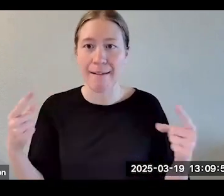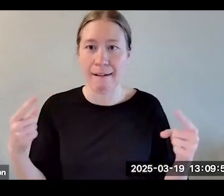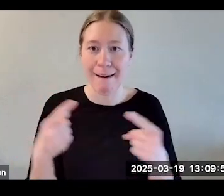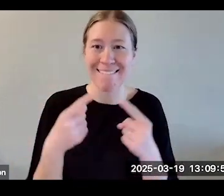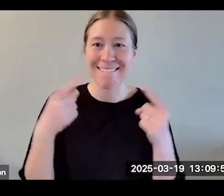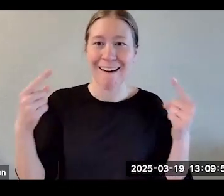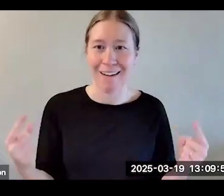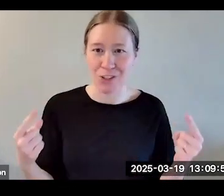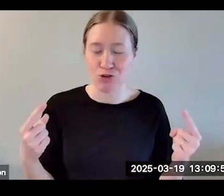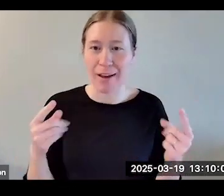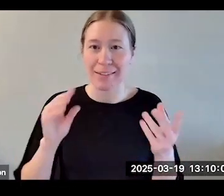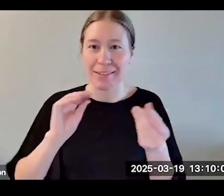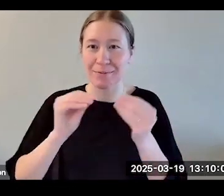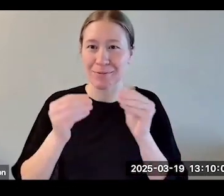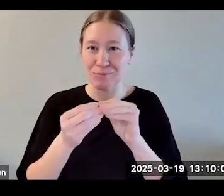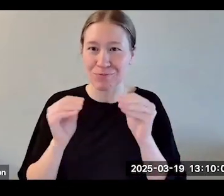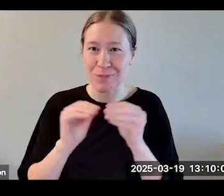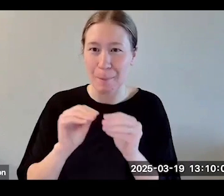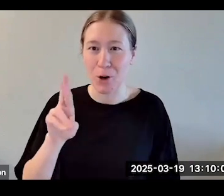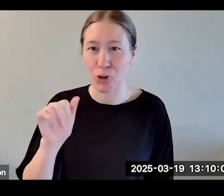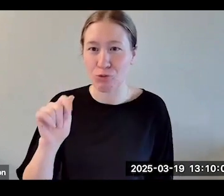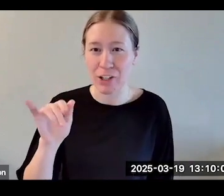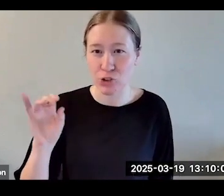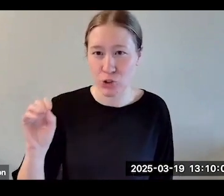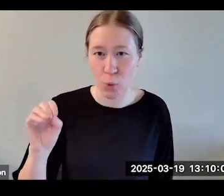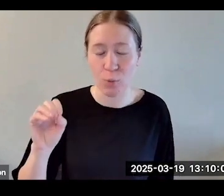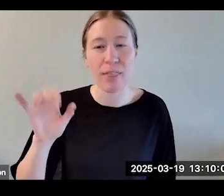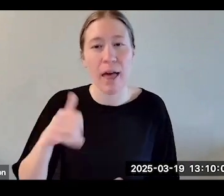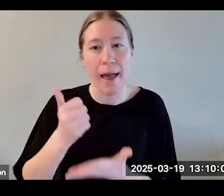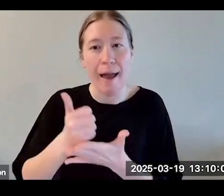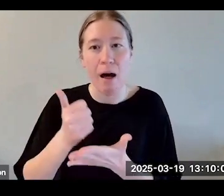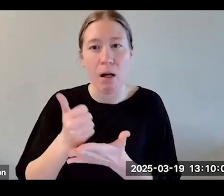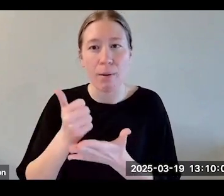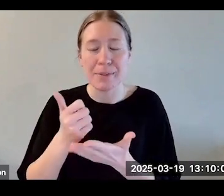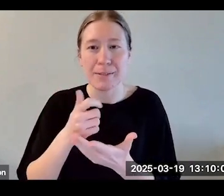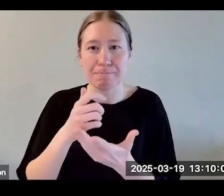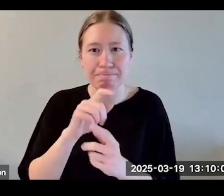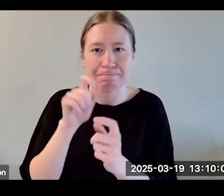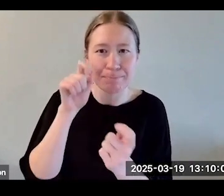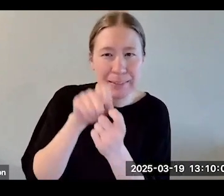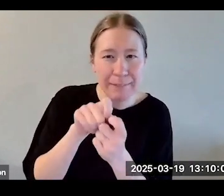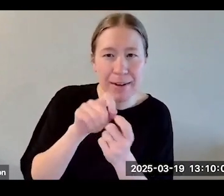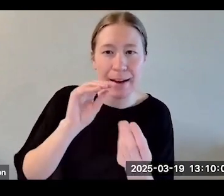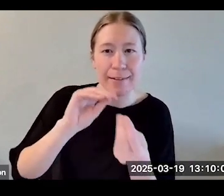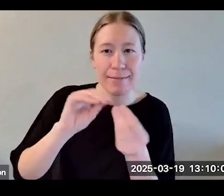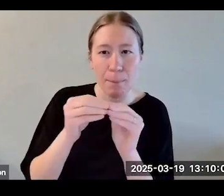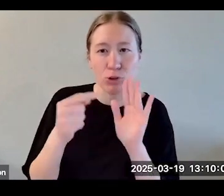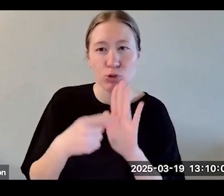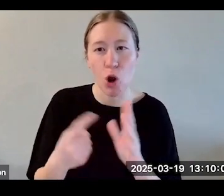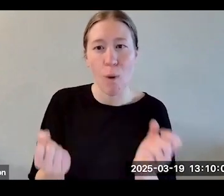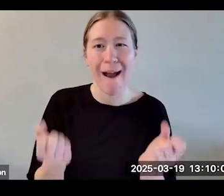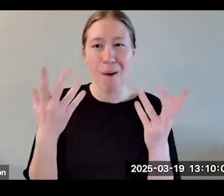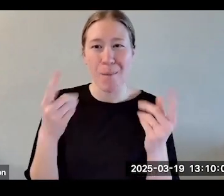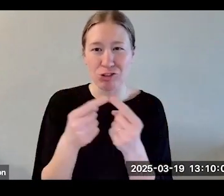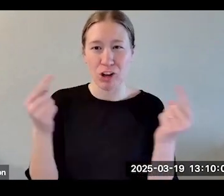The contrast ratio helps understand how much contrast there is. To meet digital accessibility standards,